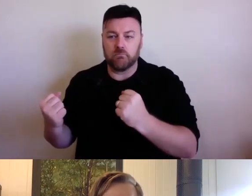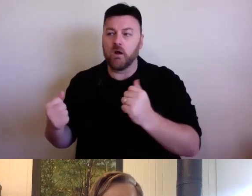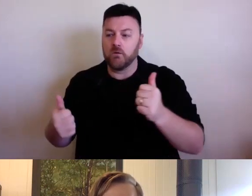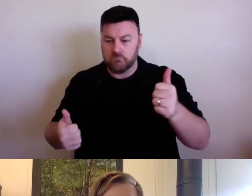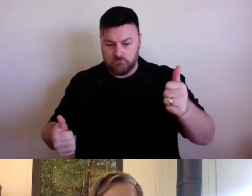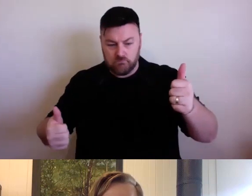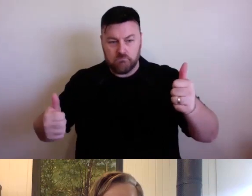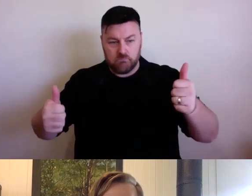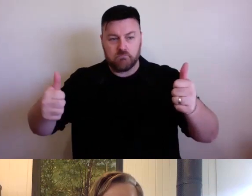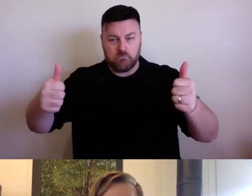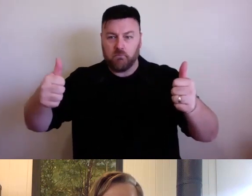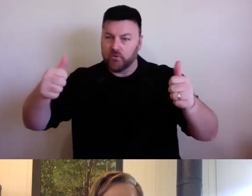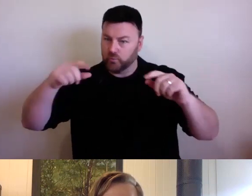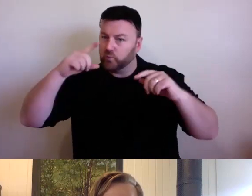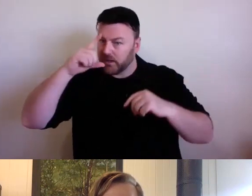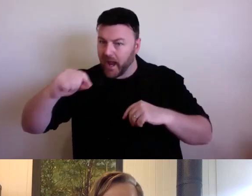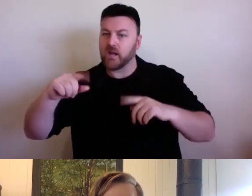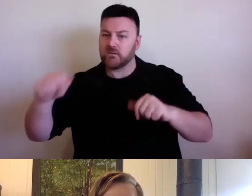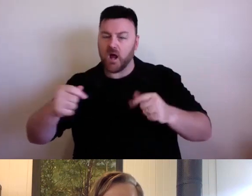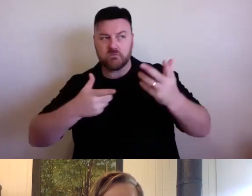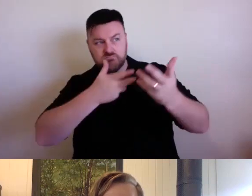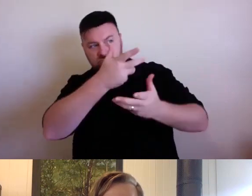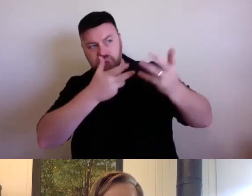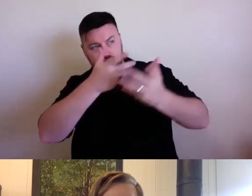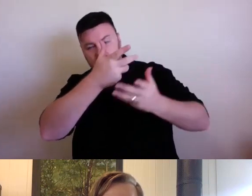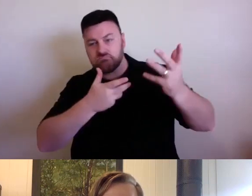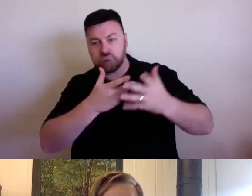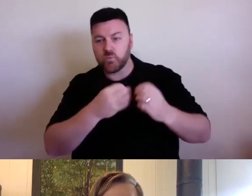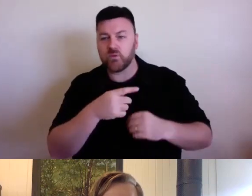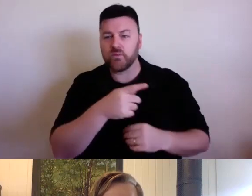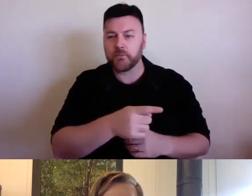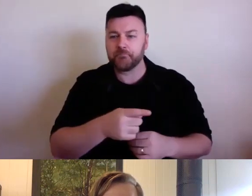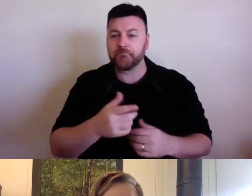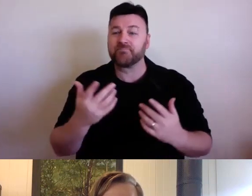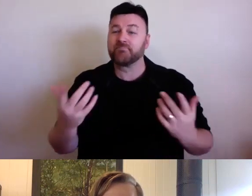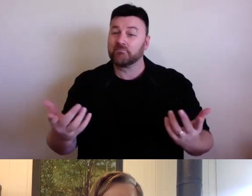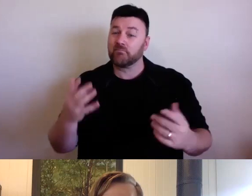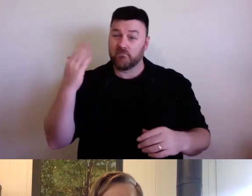It's really, really difficult to dance when the relationship with